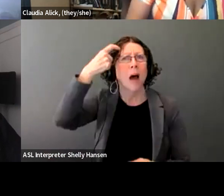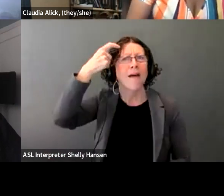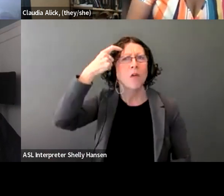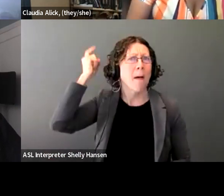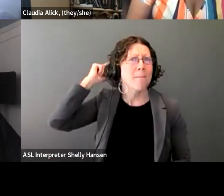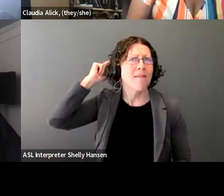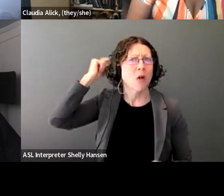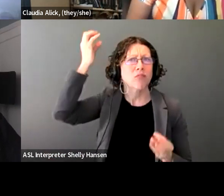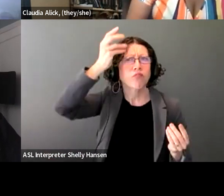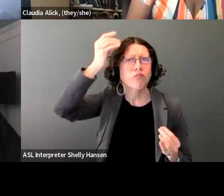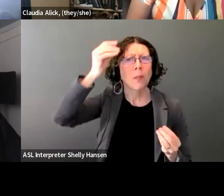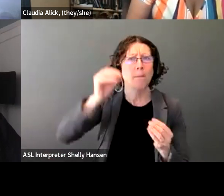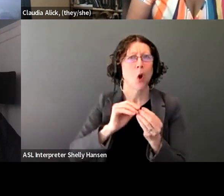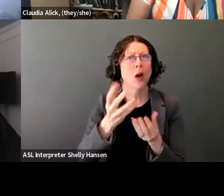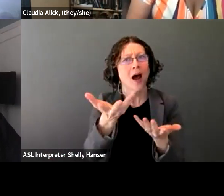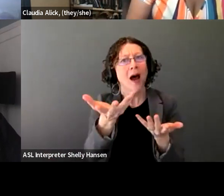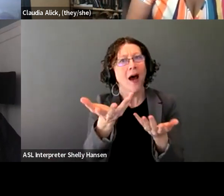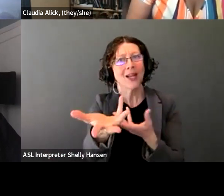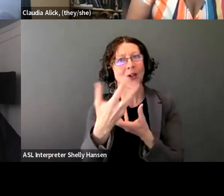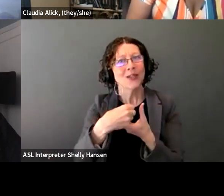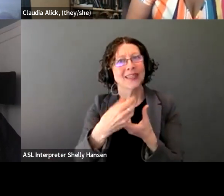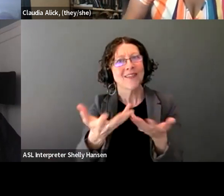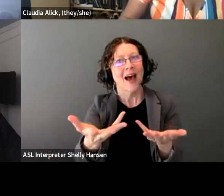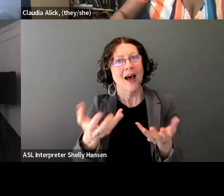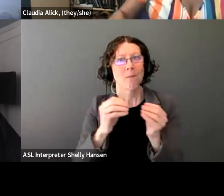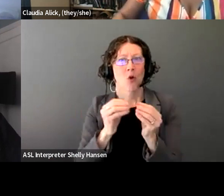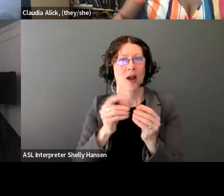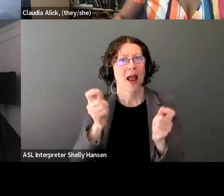accessible should also be continued as just part of the mission.